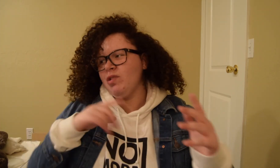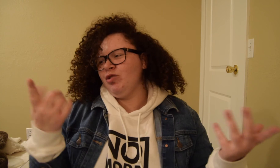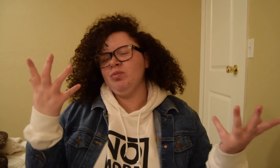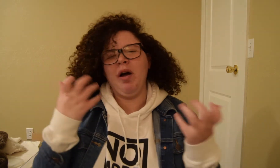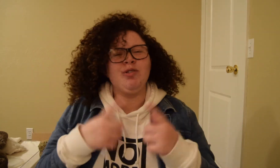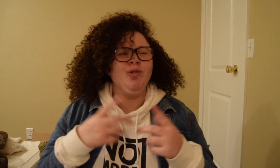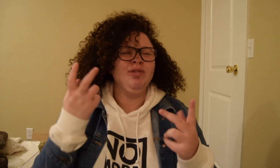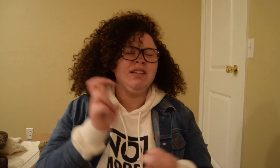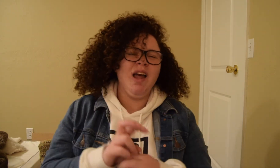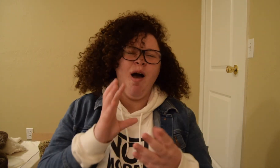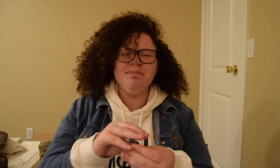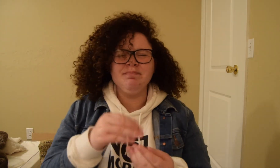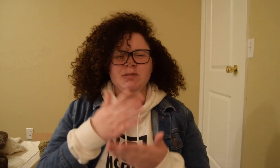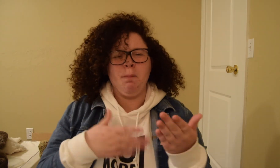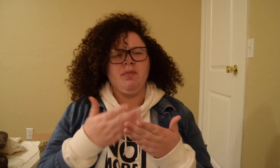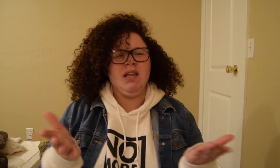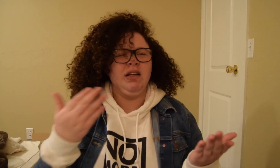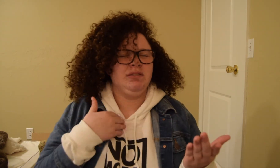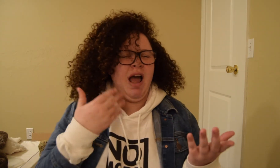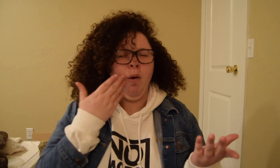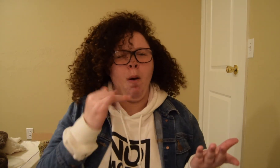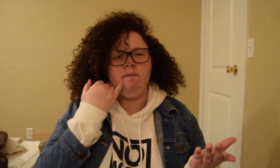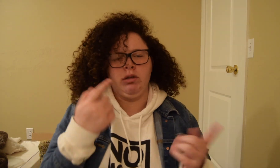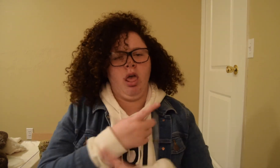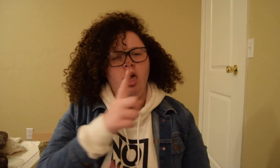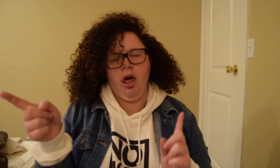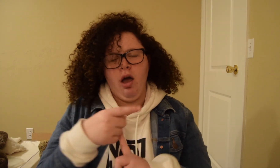I just wanted to sit down and say a couple of things I don't know if I got off track from the topic